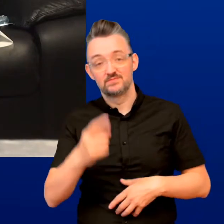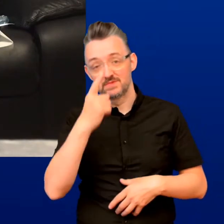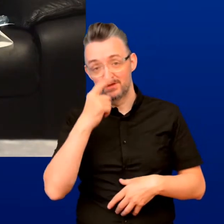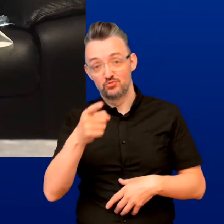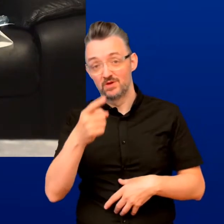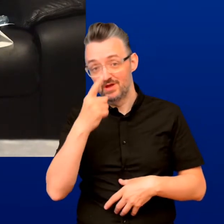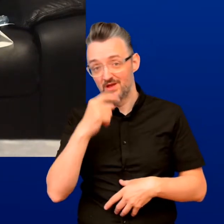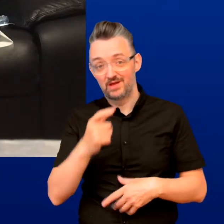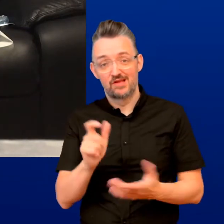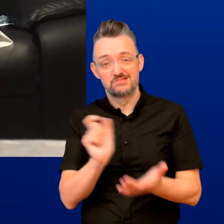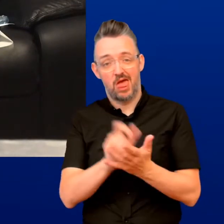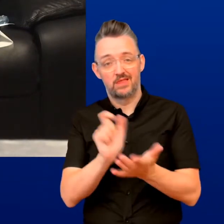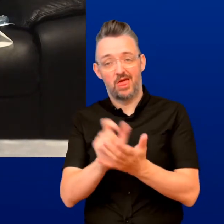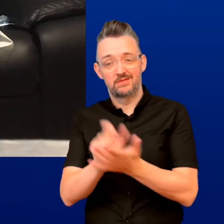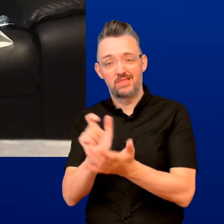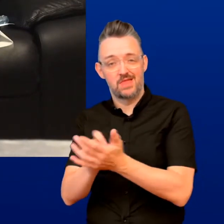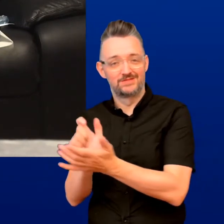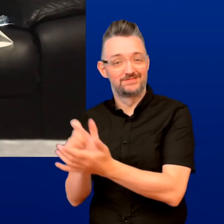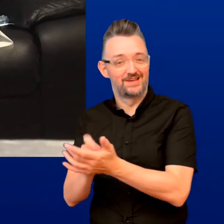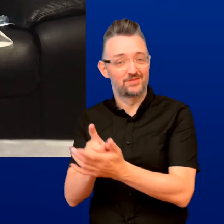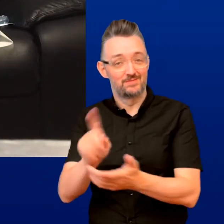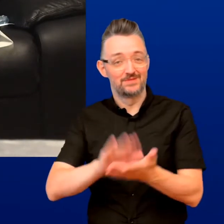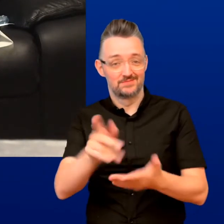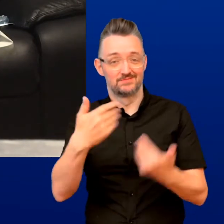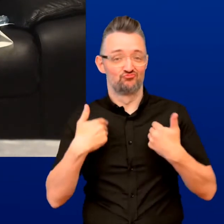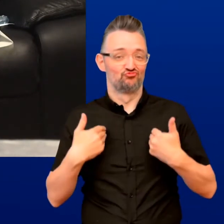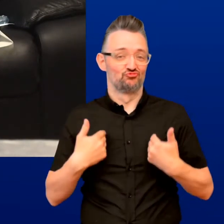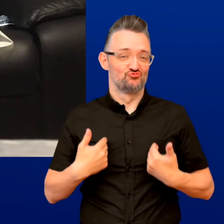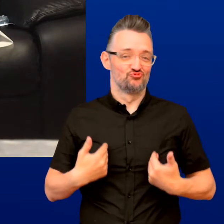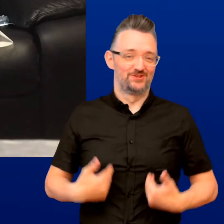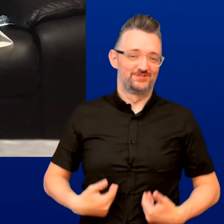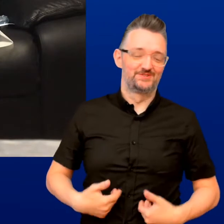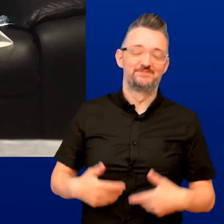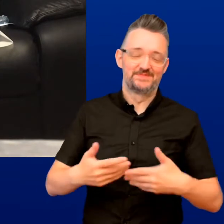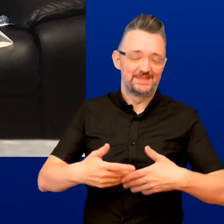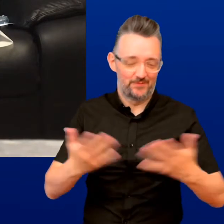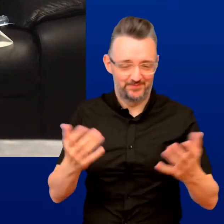You'll have your own bespoke creation. How do we get